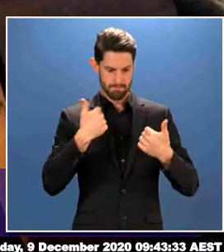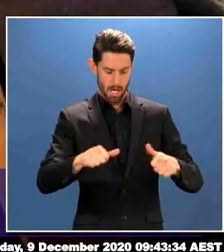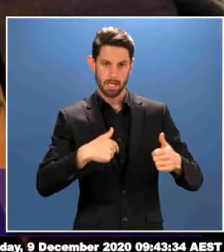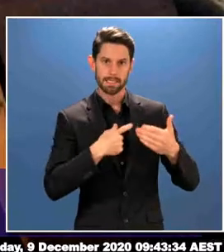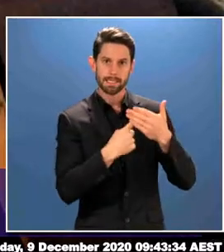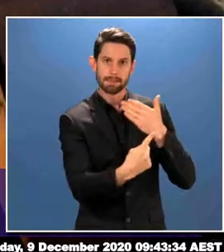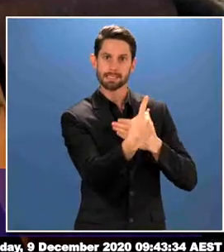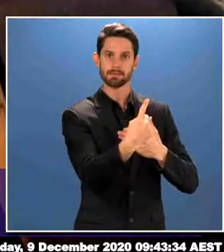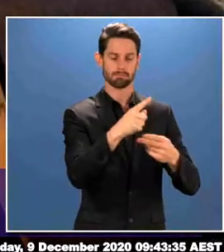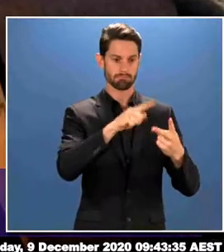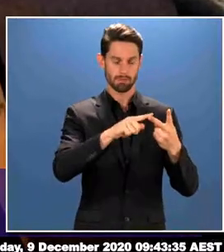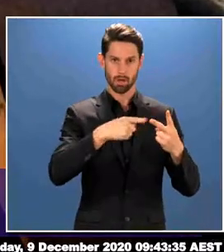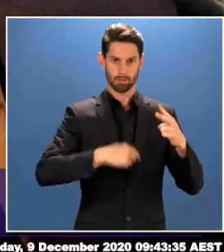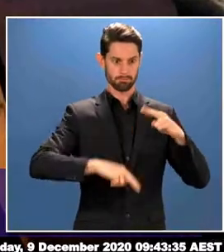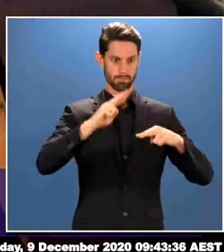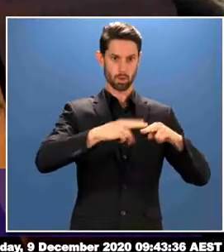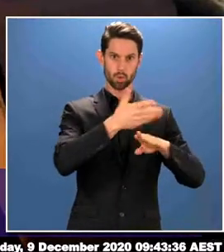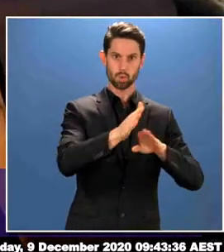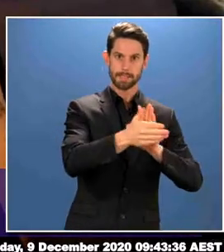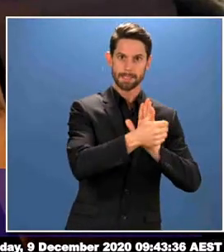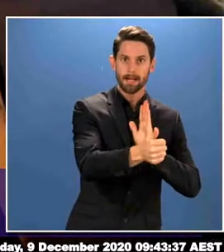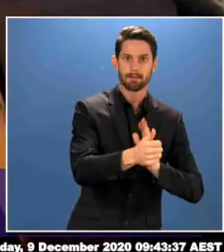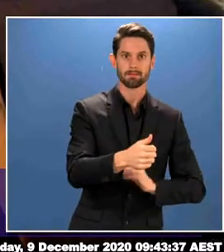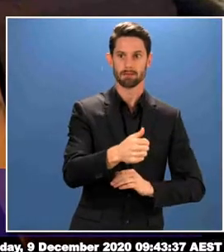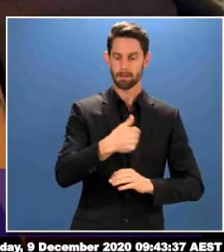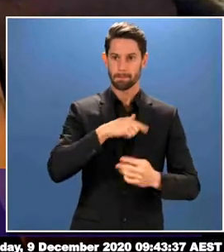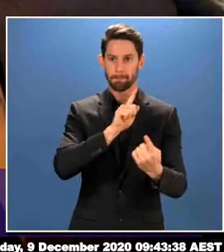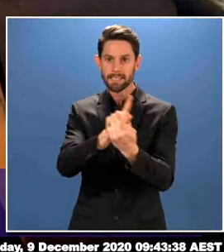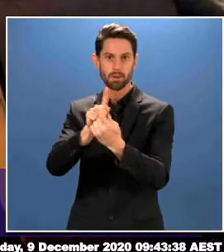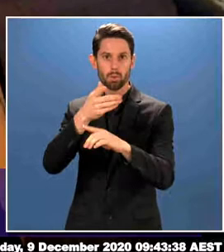skills, it gave them opportunities to meet new people, and it also gave